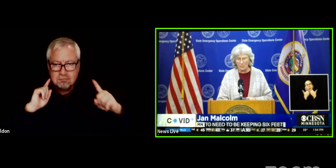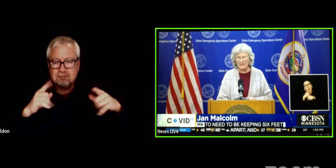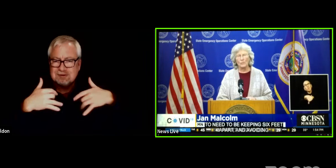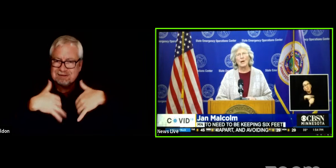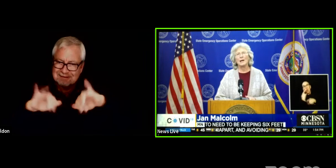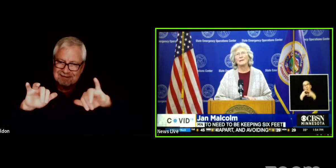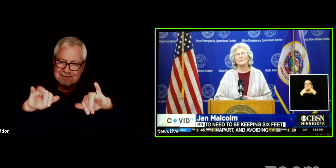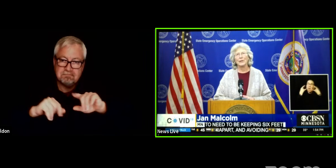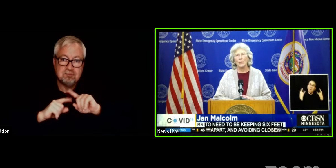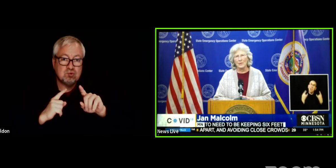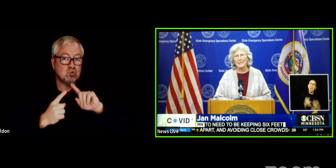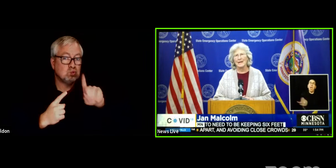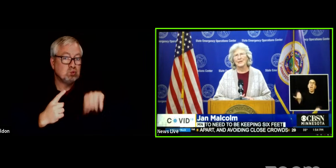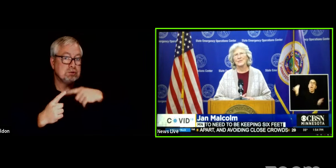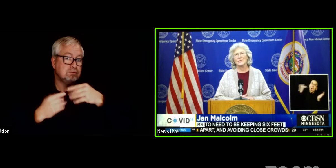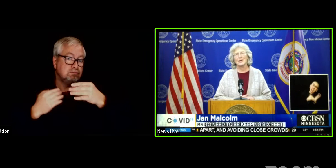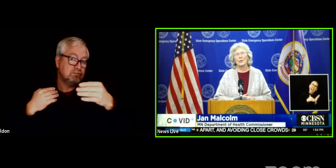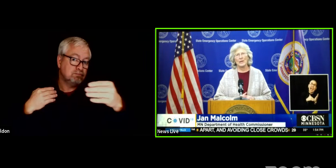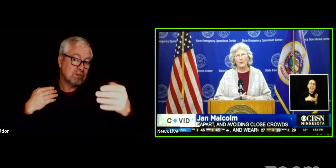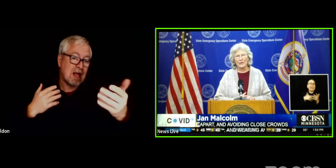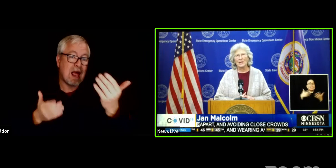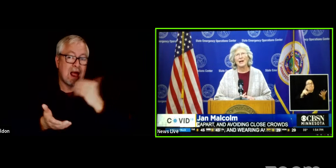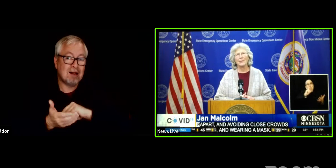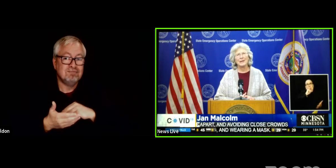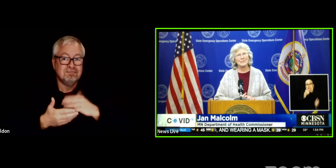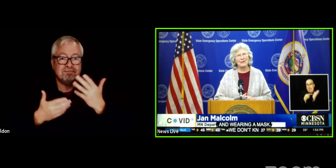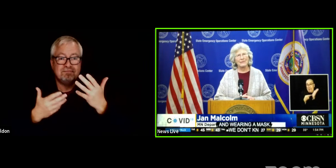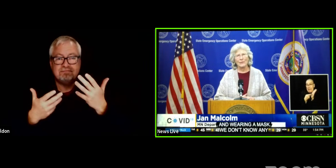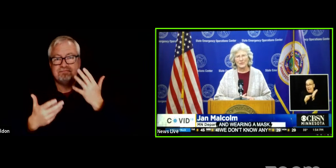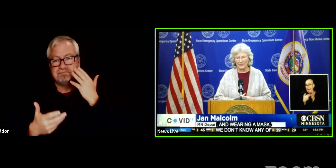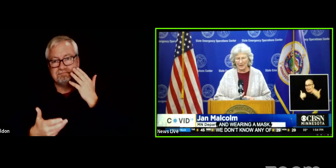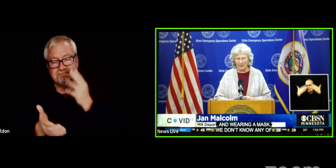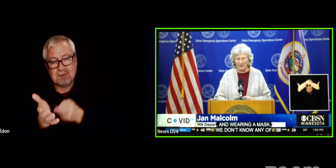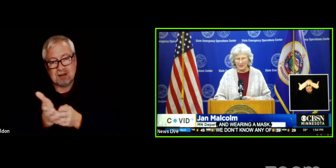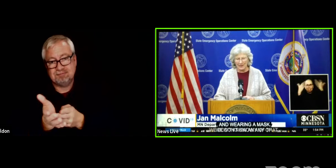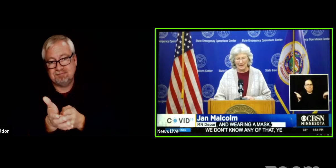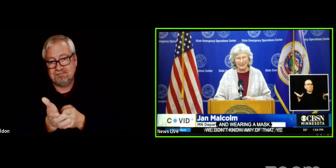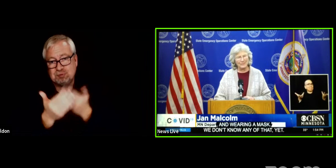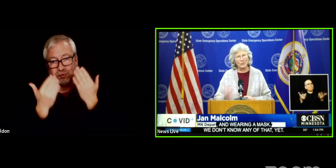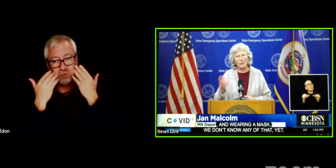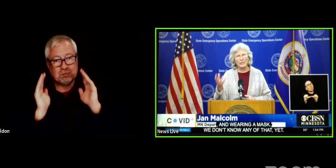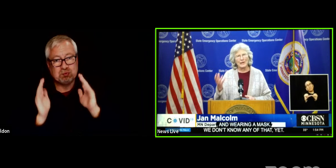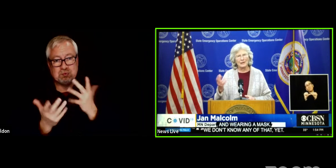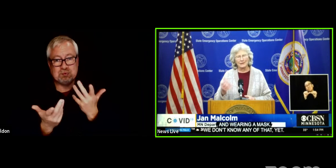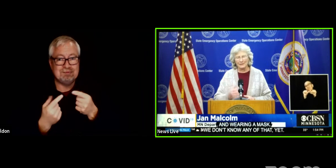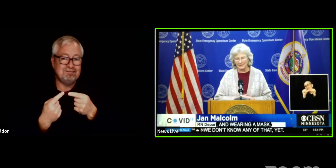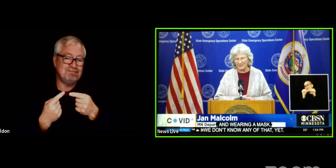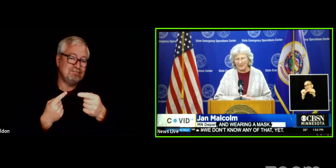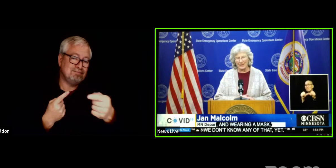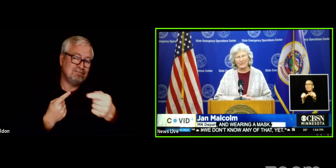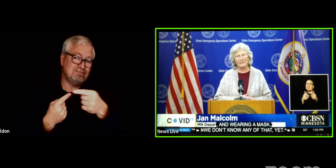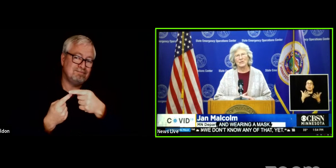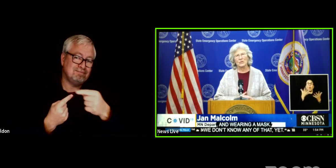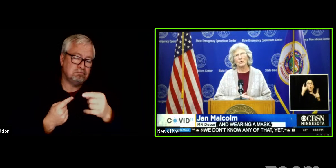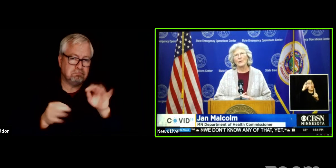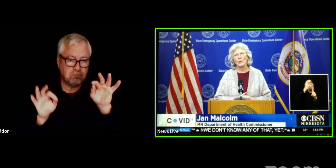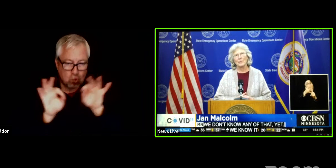WILL BE A WHILE. WE KNOW IT MATTERS. WE KNOW IT CAN HELP KEEP THE FOREST FIRE WITHIN SOME LEVEL OF CONTROL THAT WILL HELP